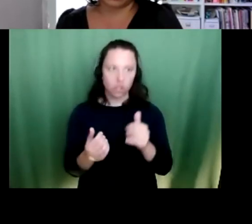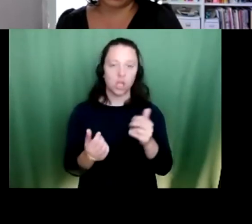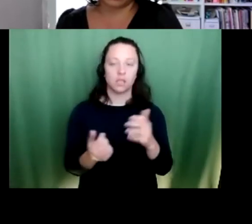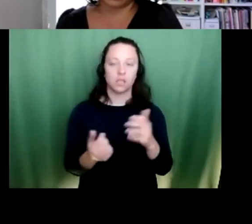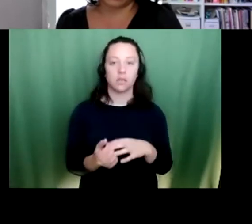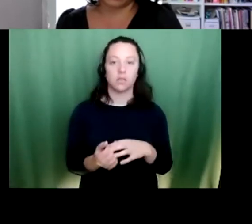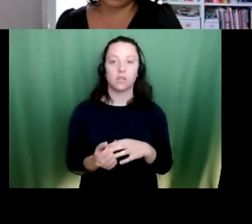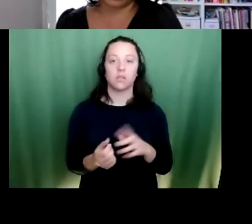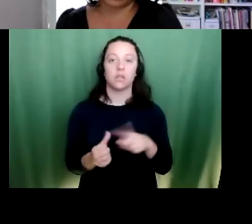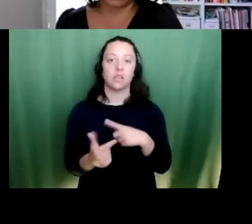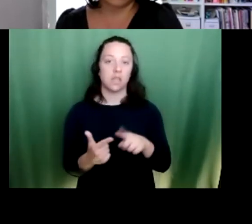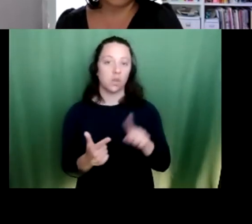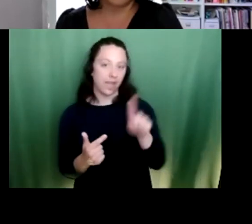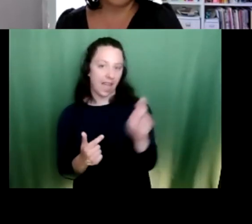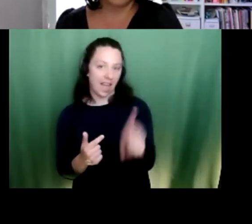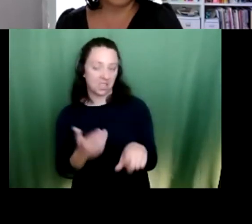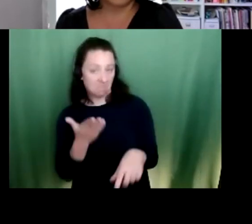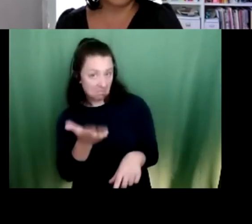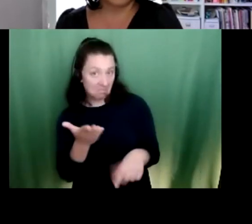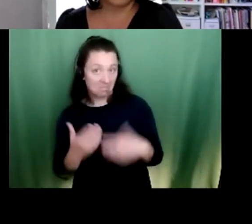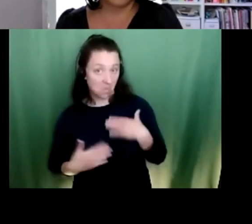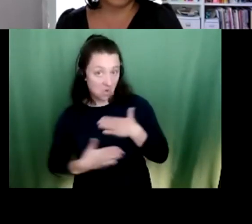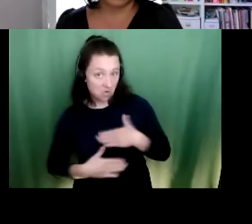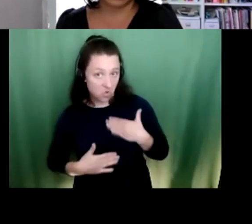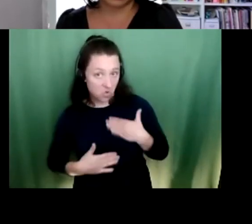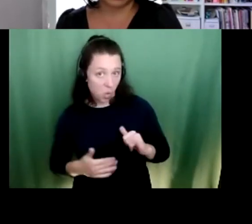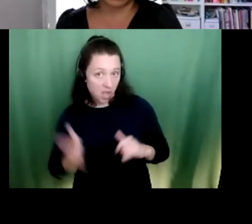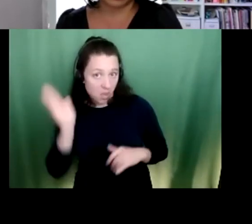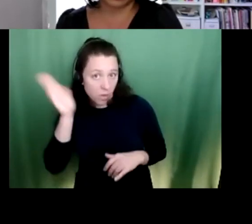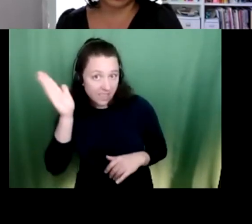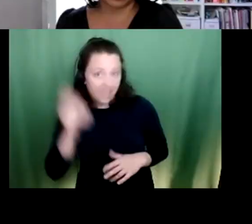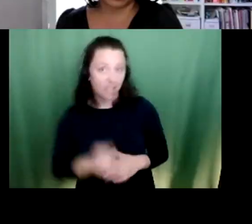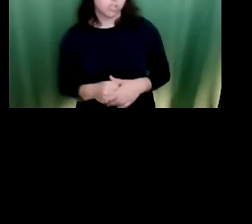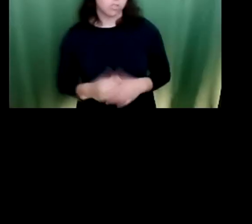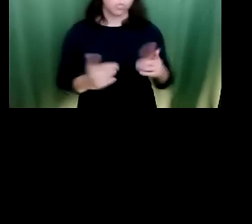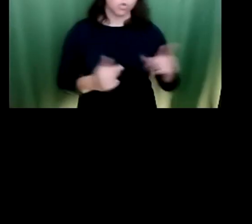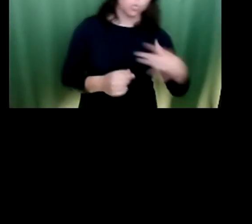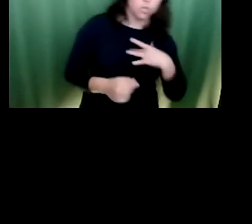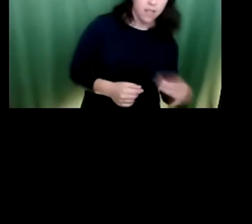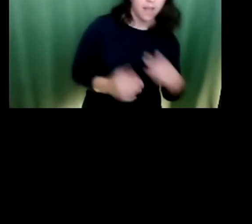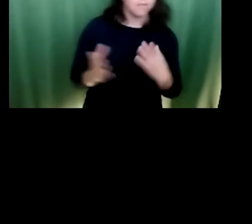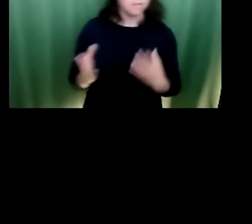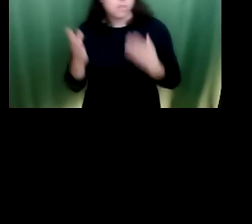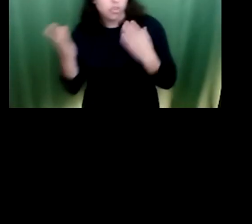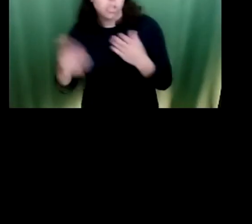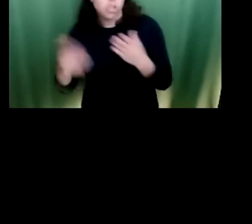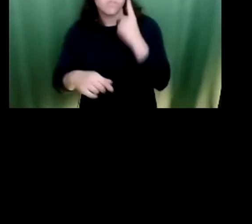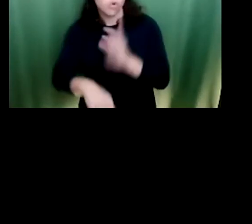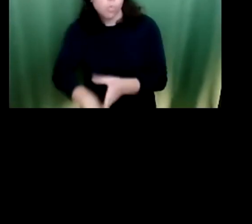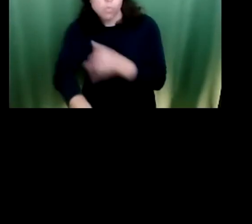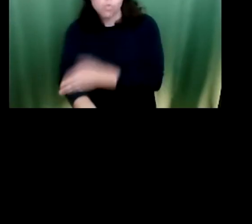presentation; how much fun is it. What they liked, suggestions they have. We decided to host these